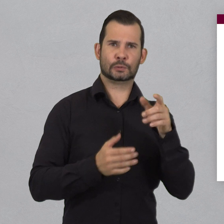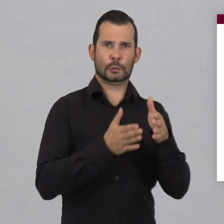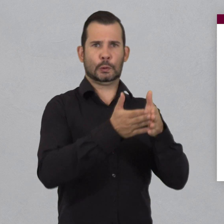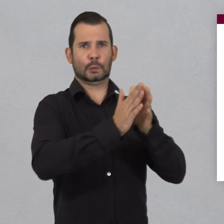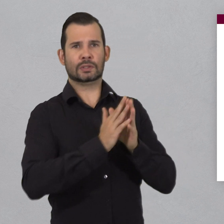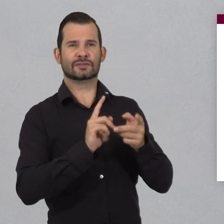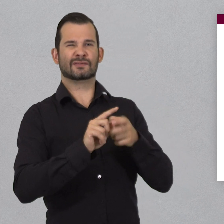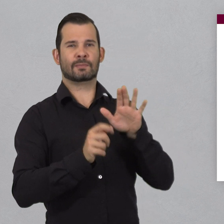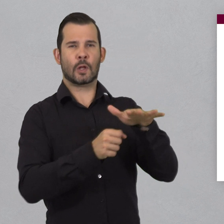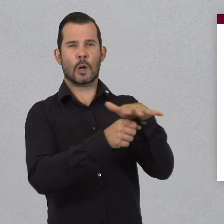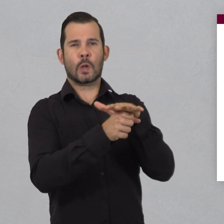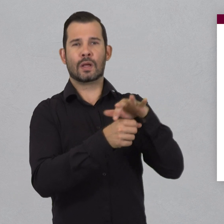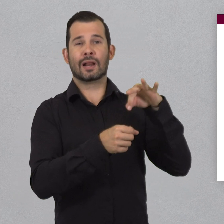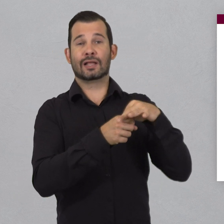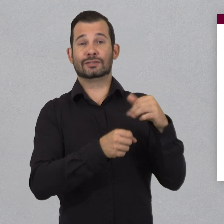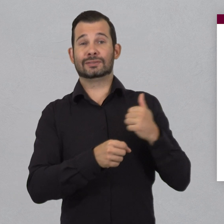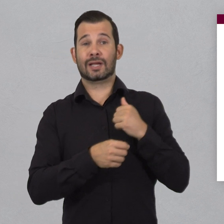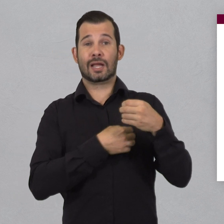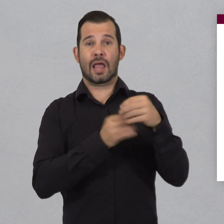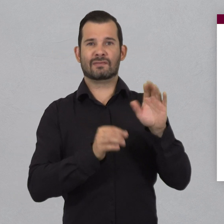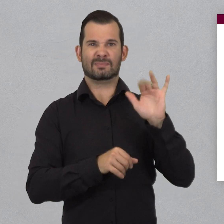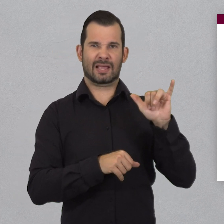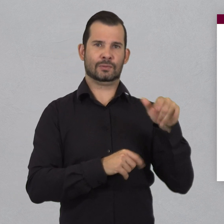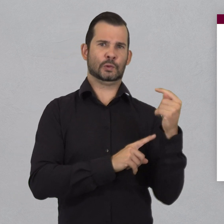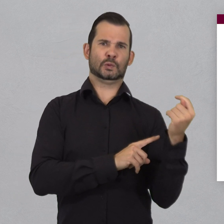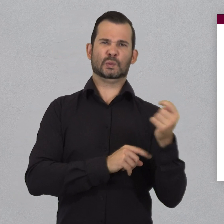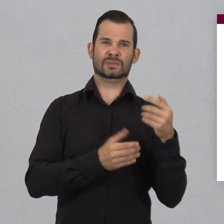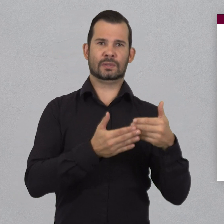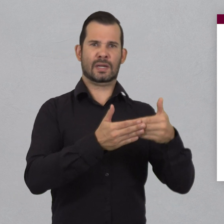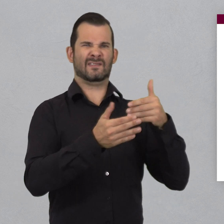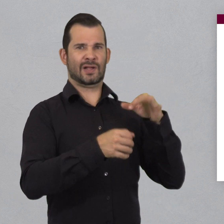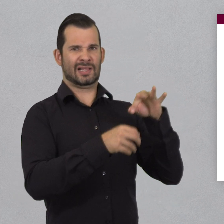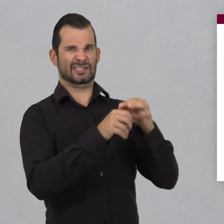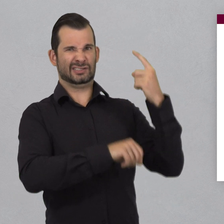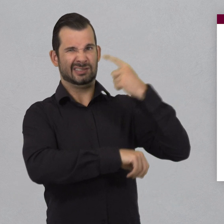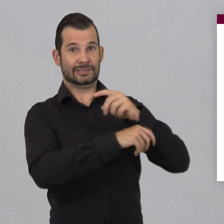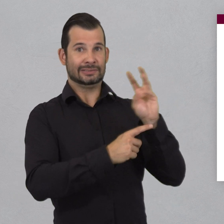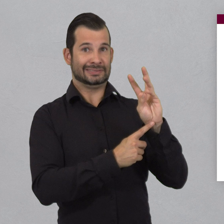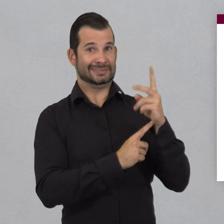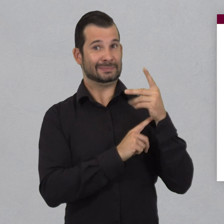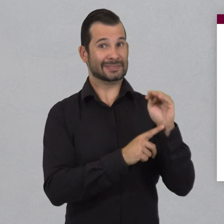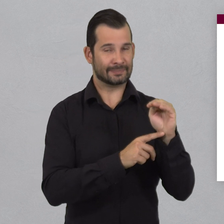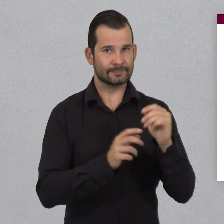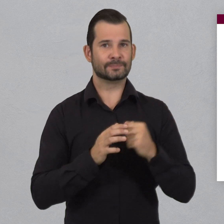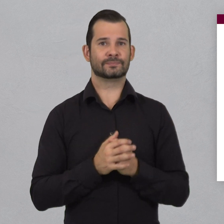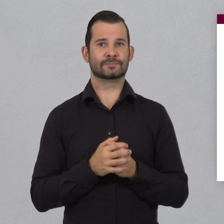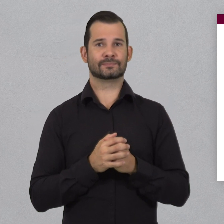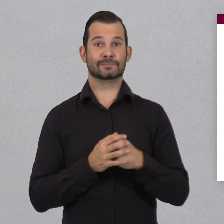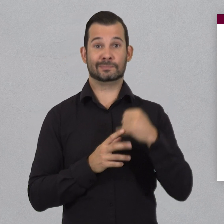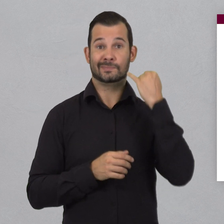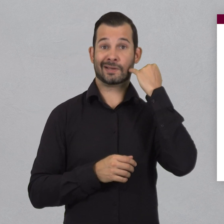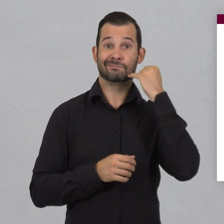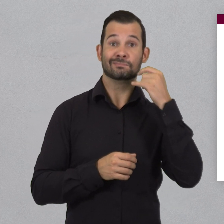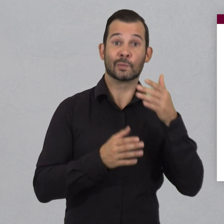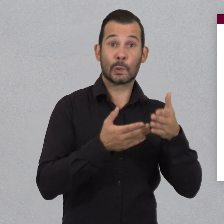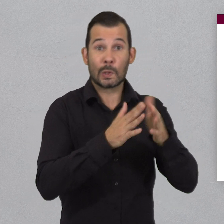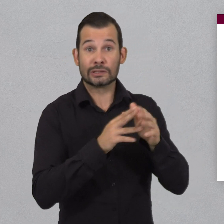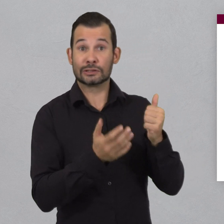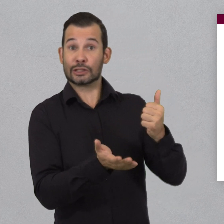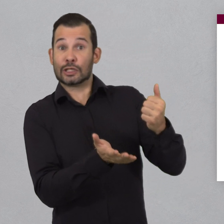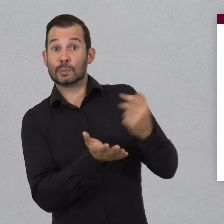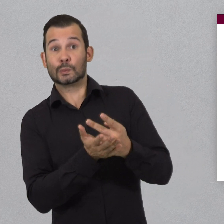must request it from the local Elections Canada office by the Tuesday before election day, 6 p.m.